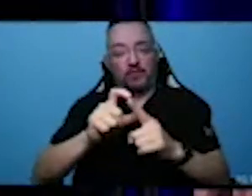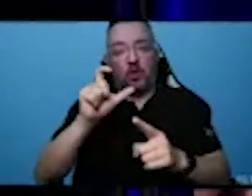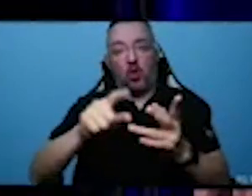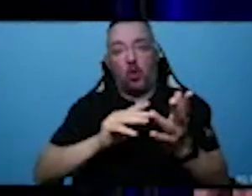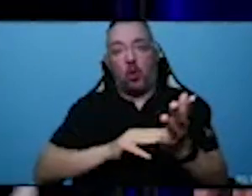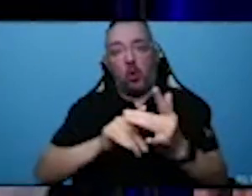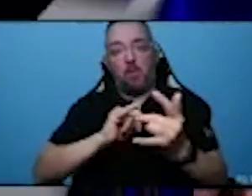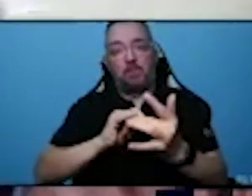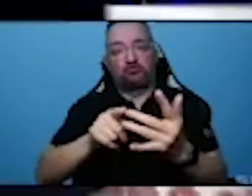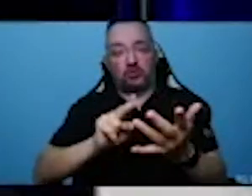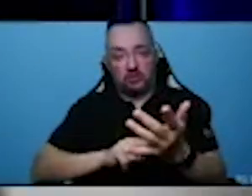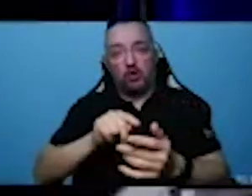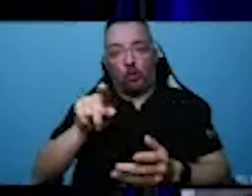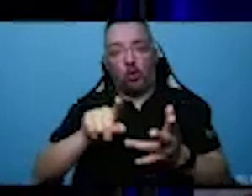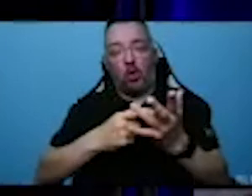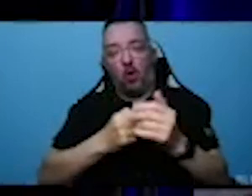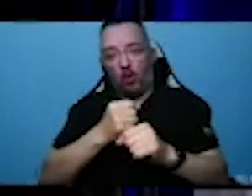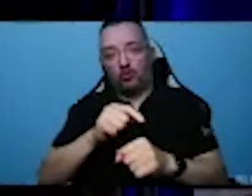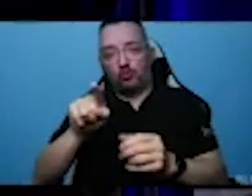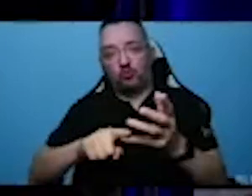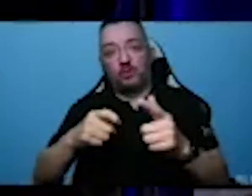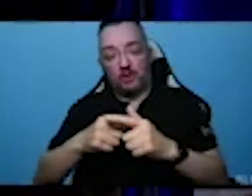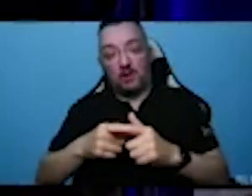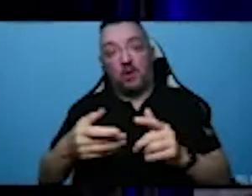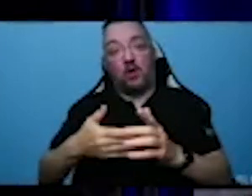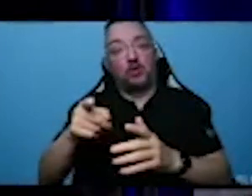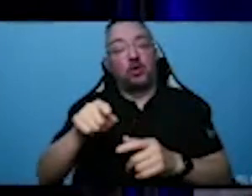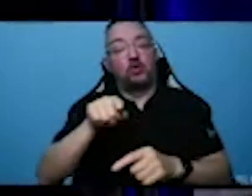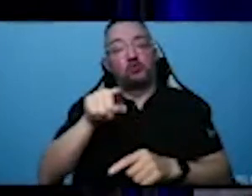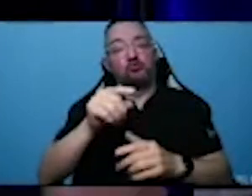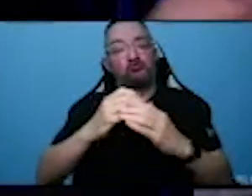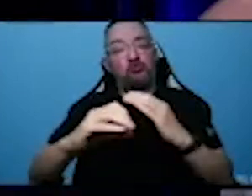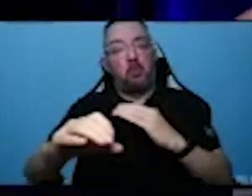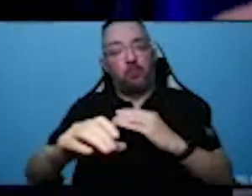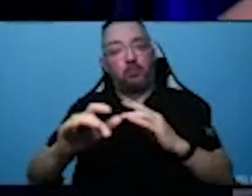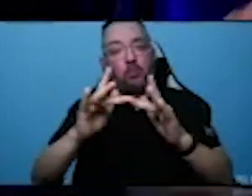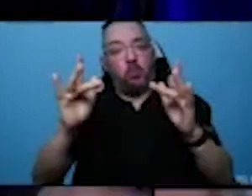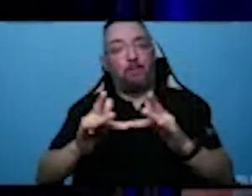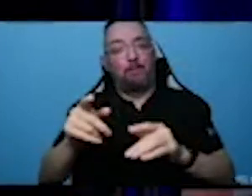And on the RSE YouTube site, you can be, you will be able to watch this again,